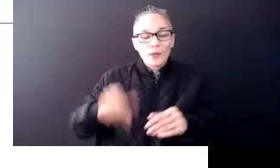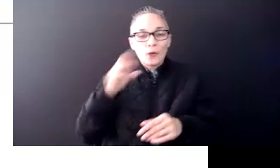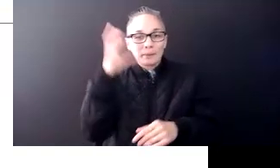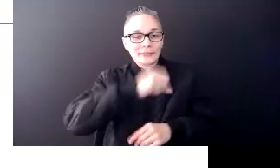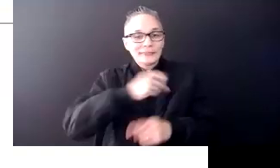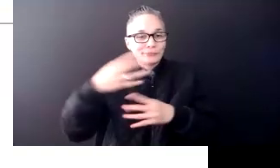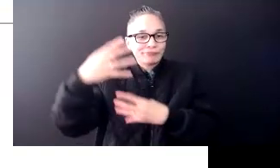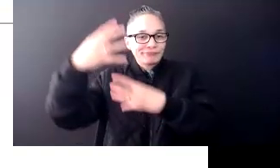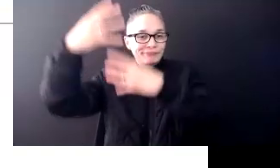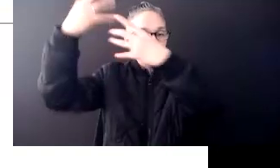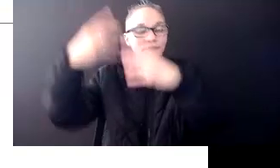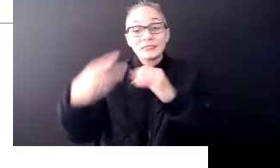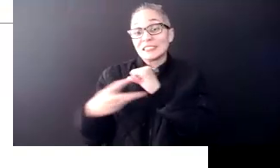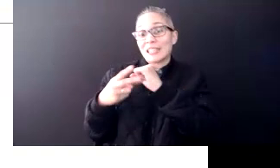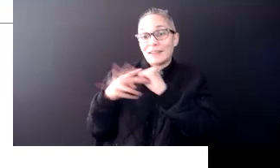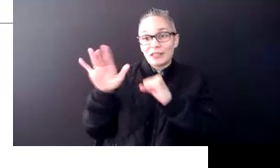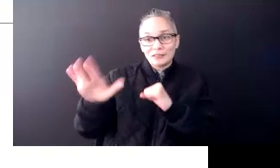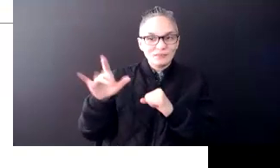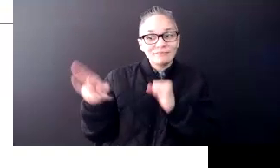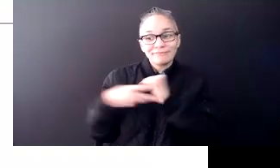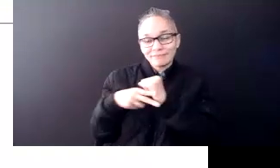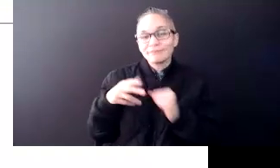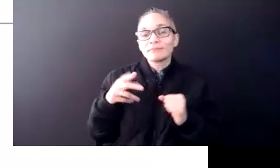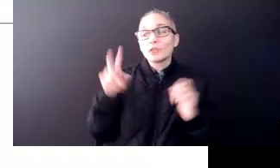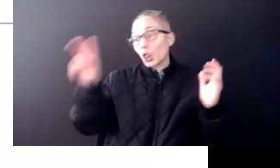please save and refer to this because it has all the information